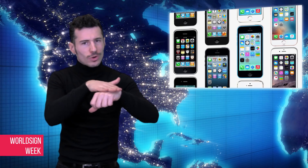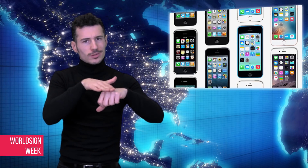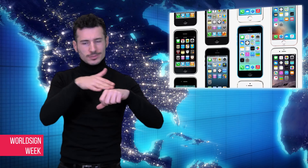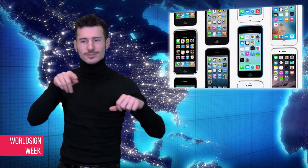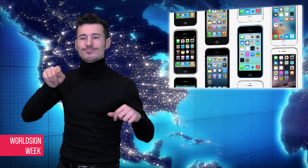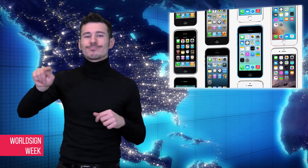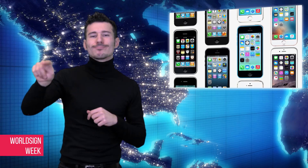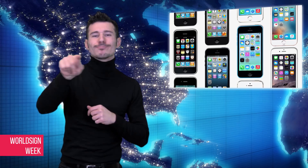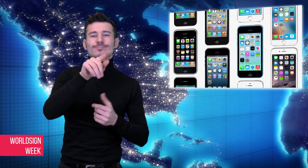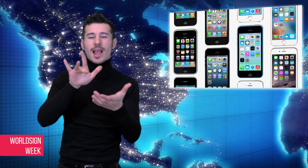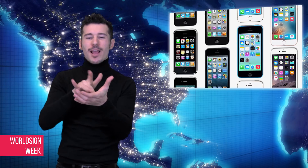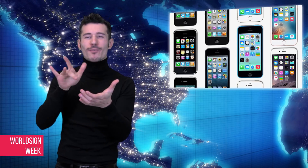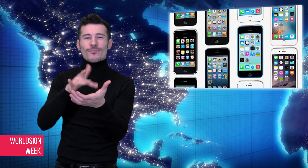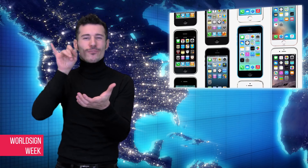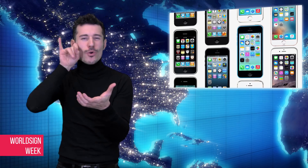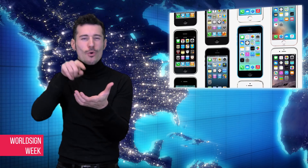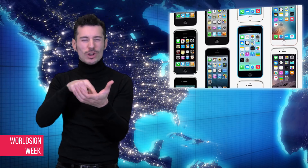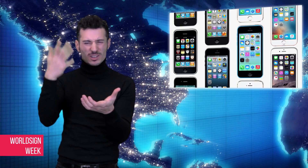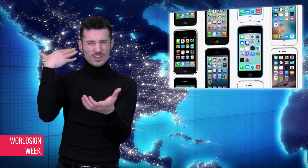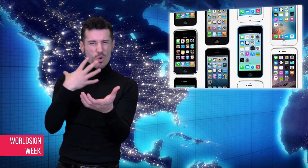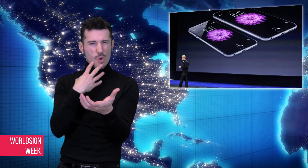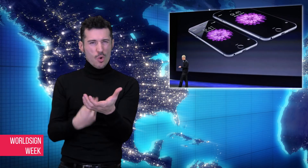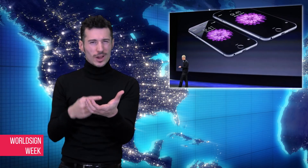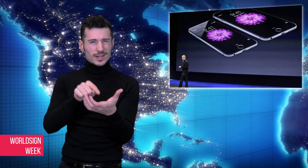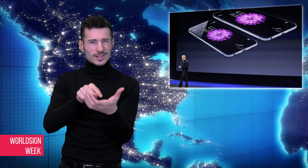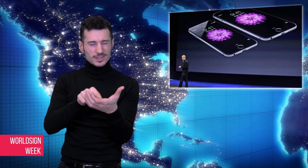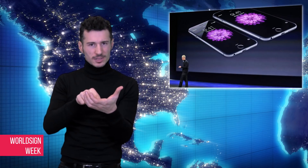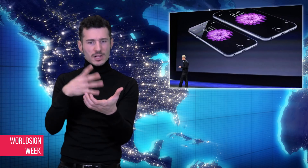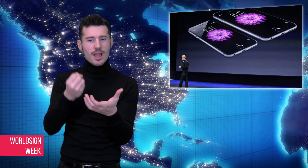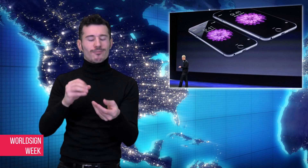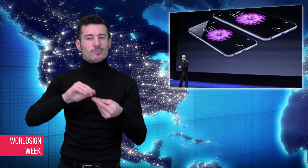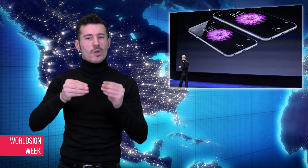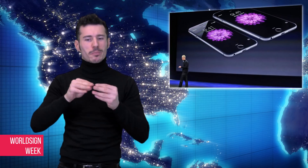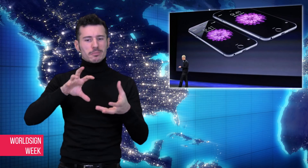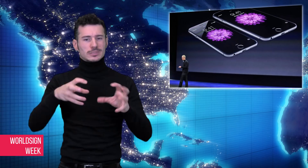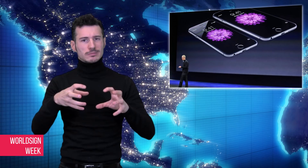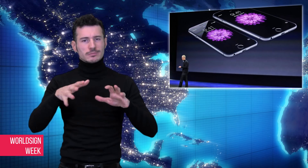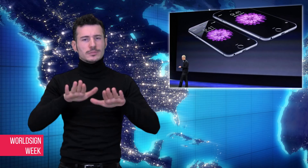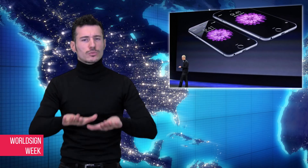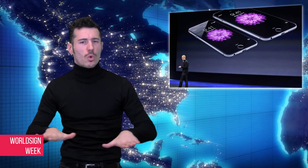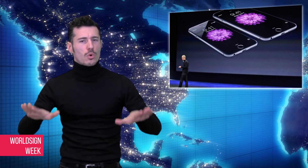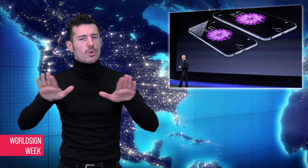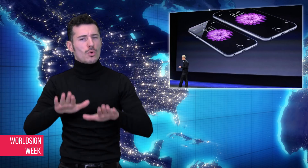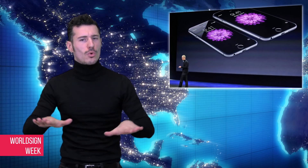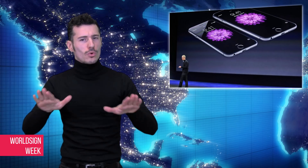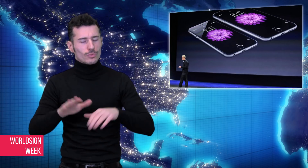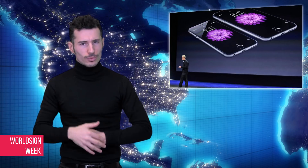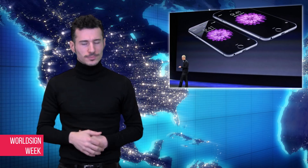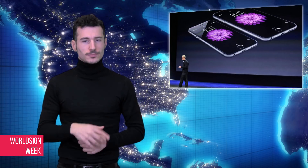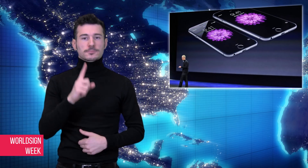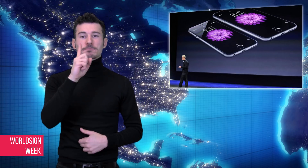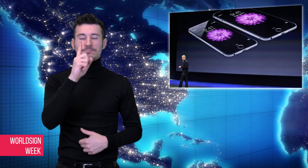was made of this decision which they say was to avoid unexpected shutdowns